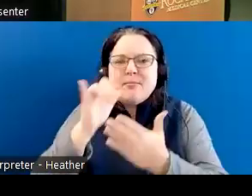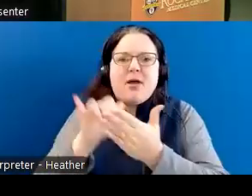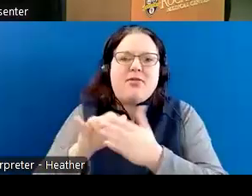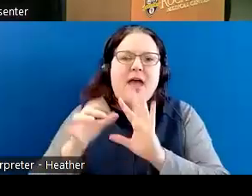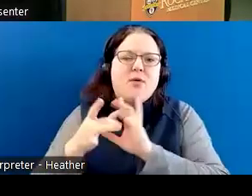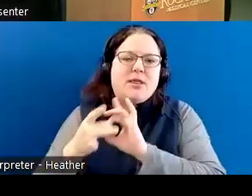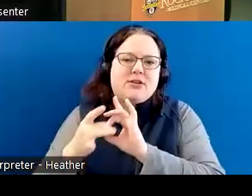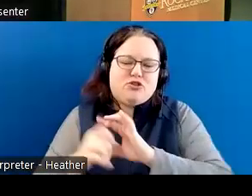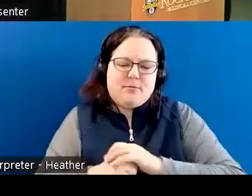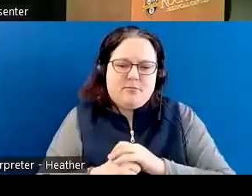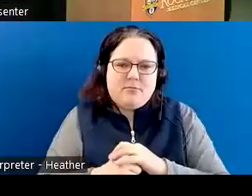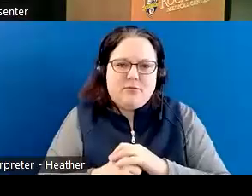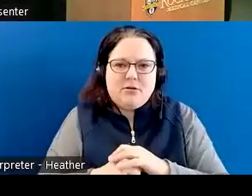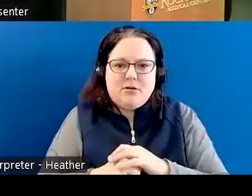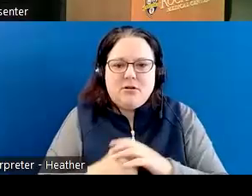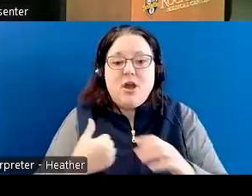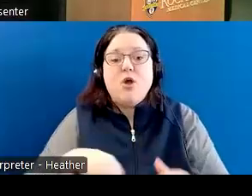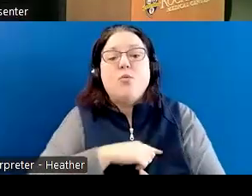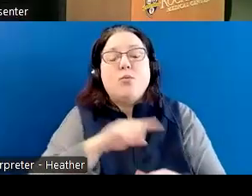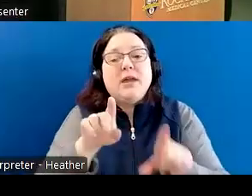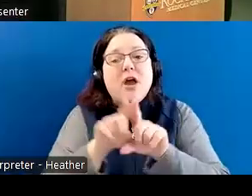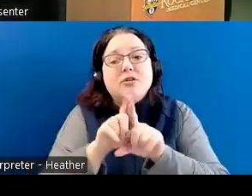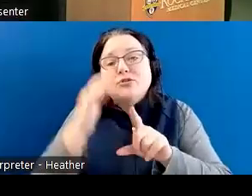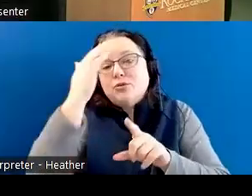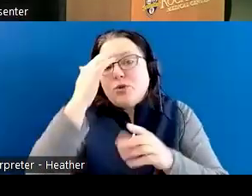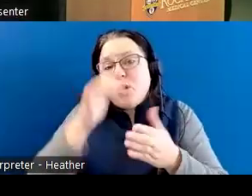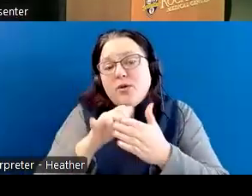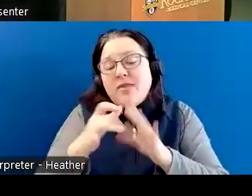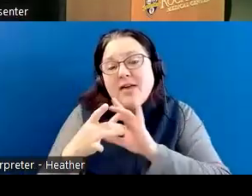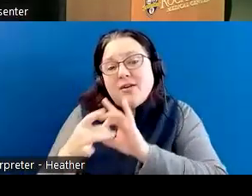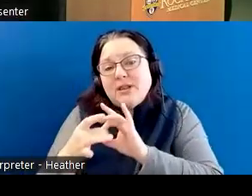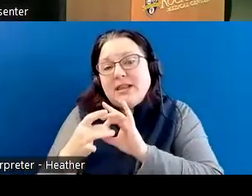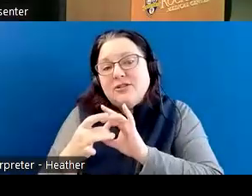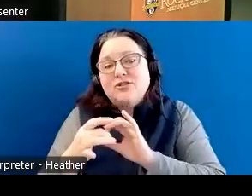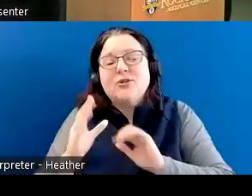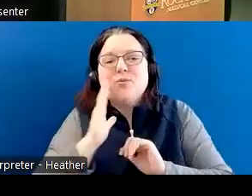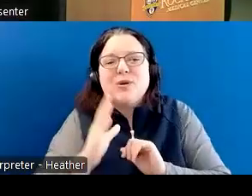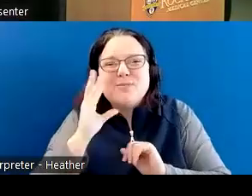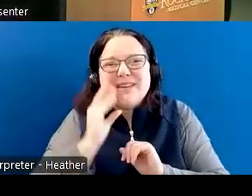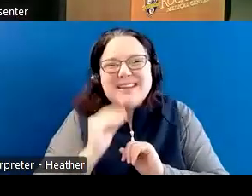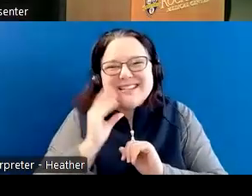We also know importantly that these relationships is an experience of being mentalized or